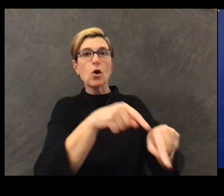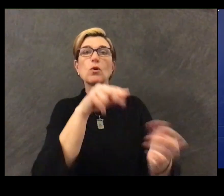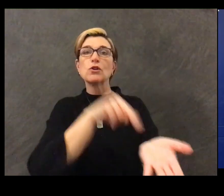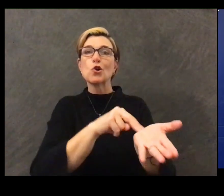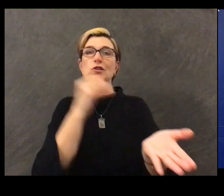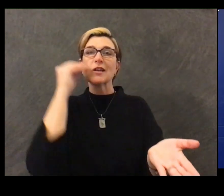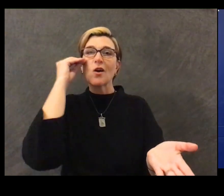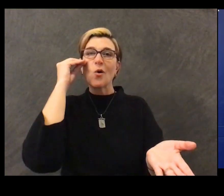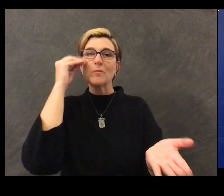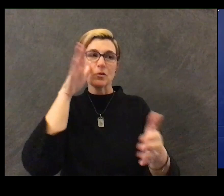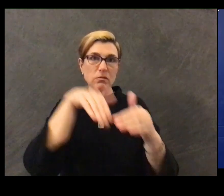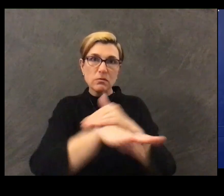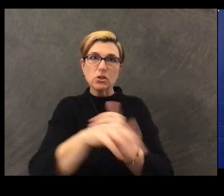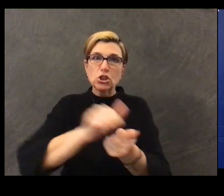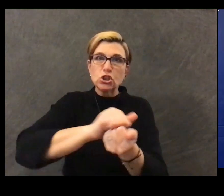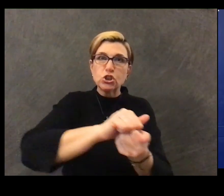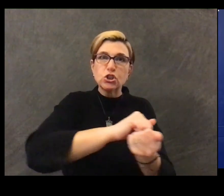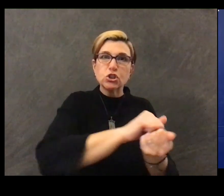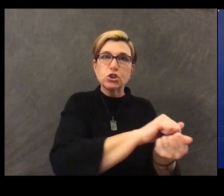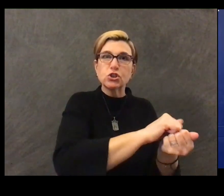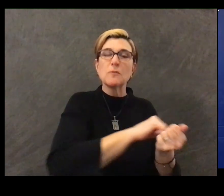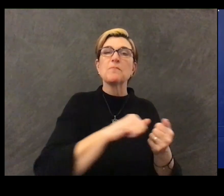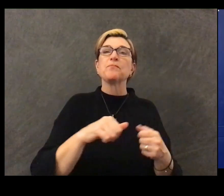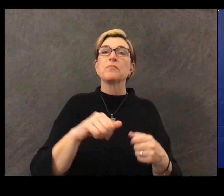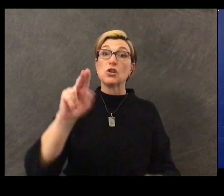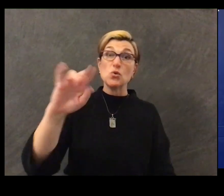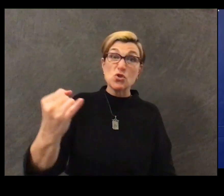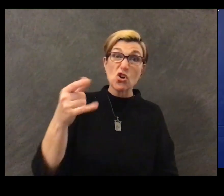disinfected two different nursing homes in New Jersey they literally taken over